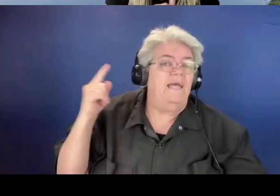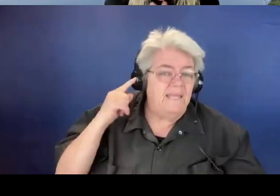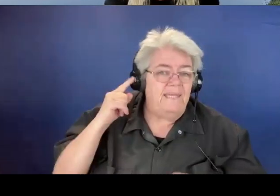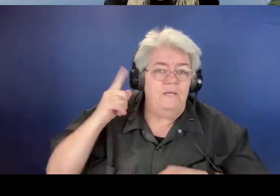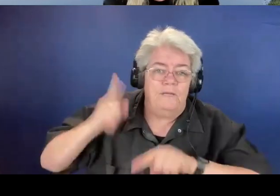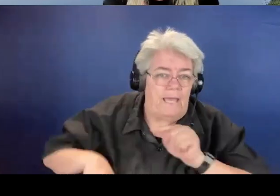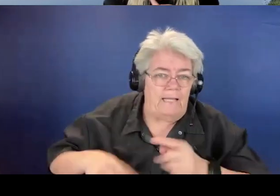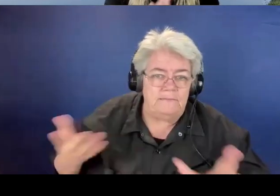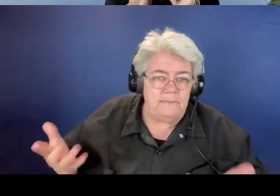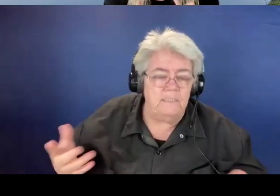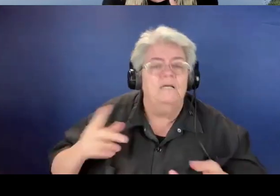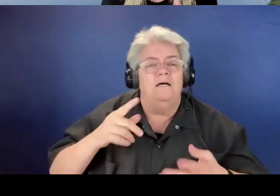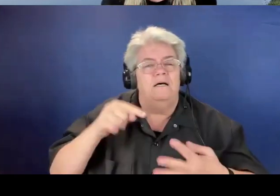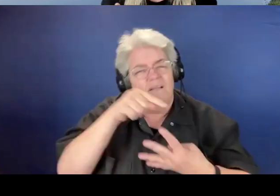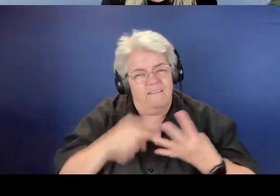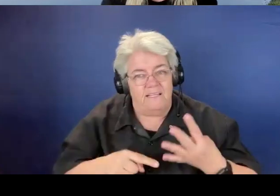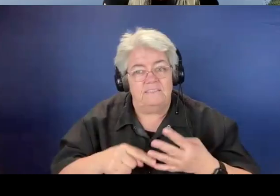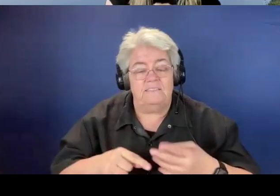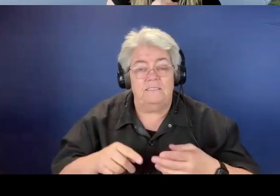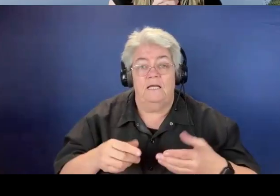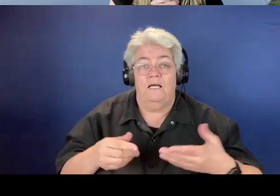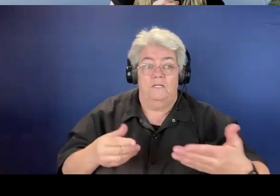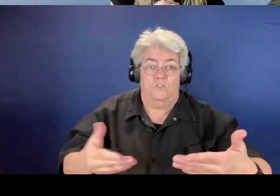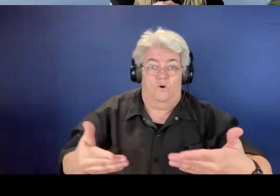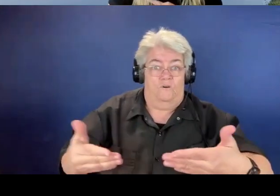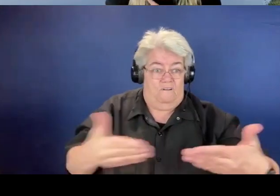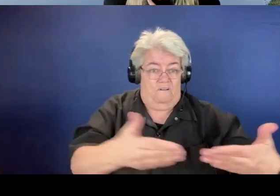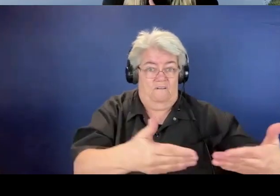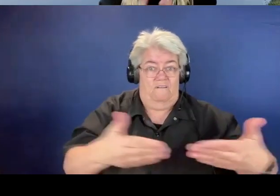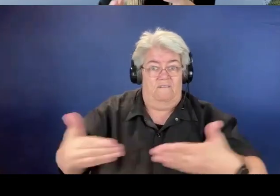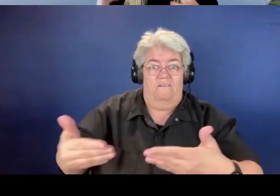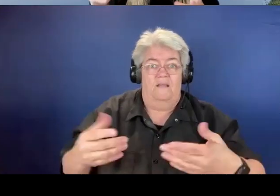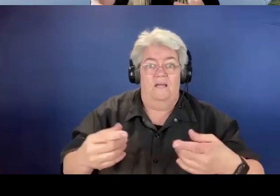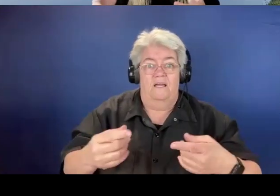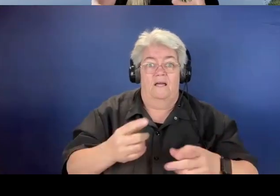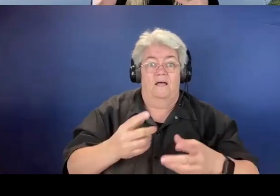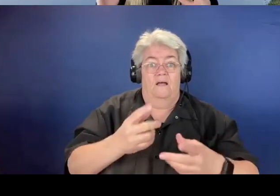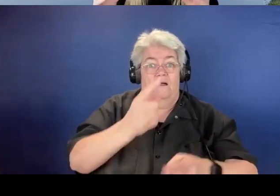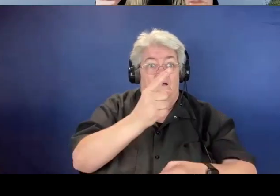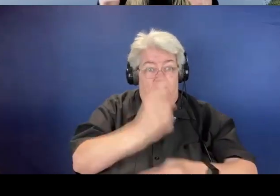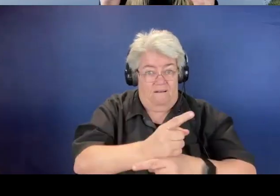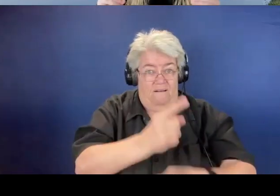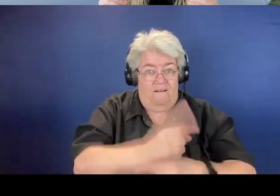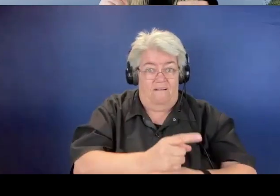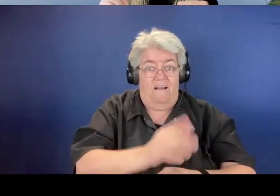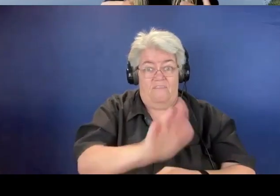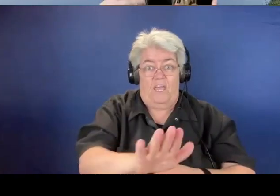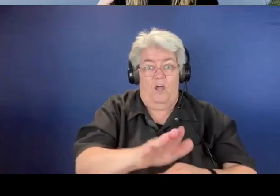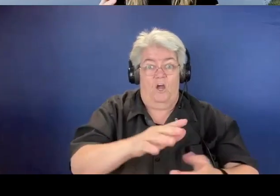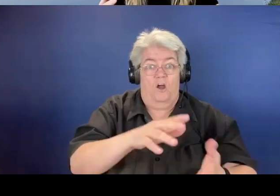And this isn't very easy to do. It requires a lot of different testing and making sure that we know what would